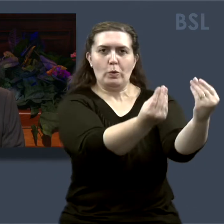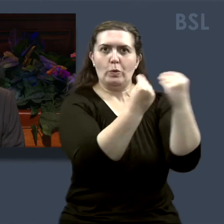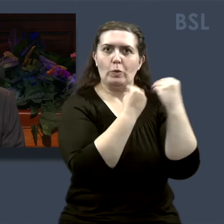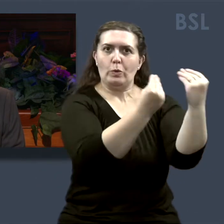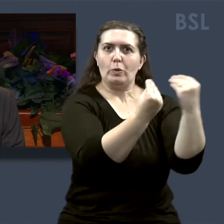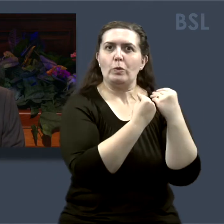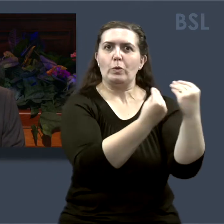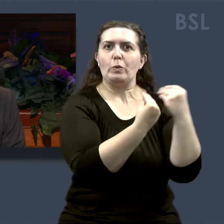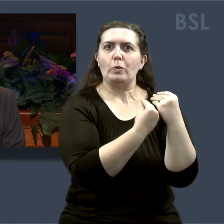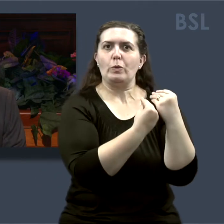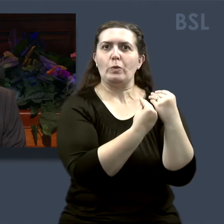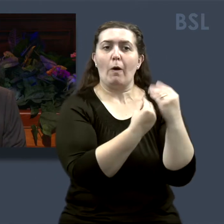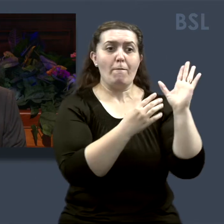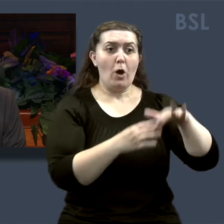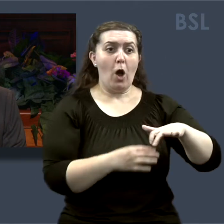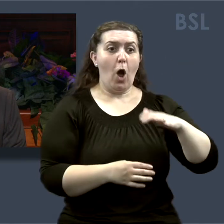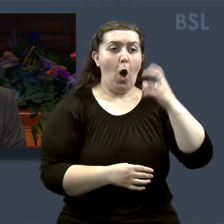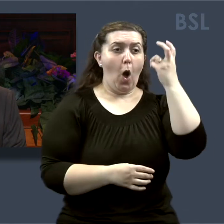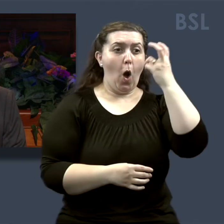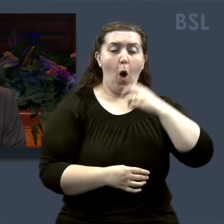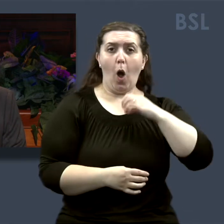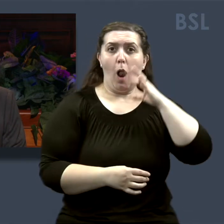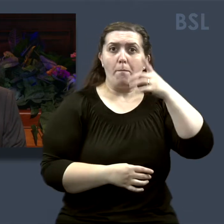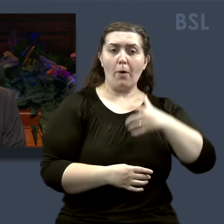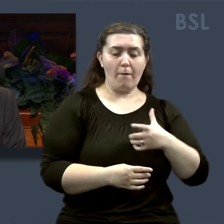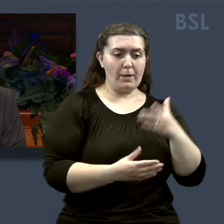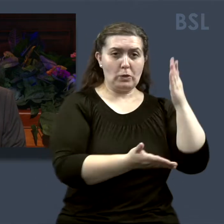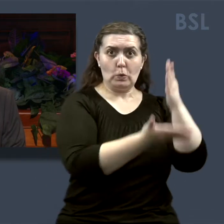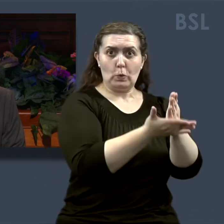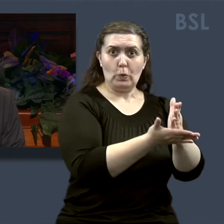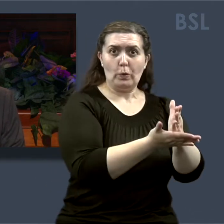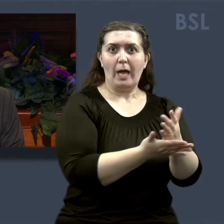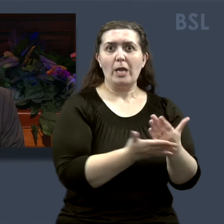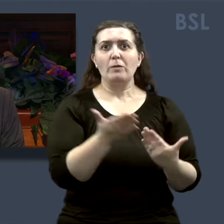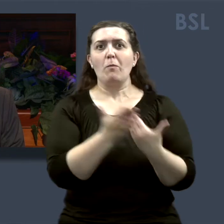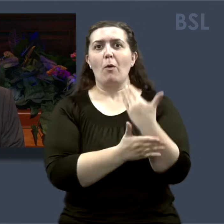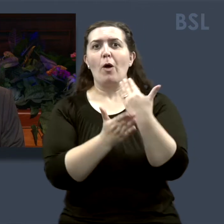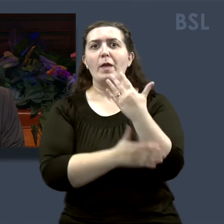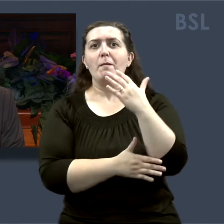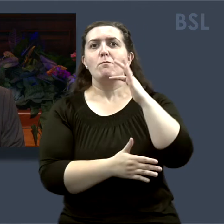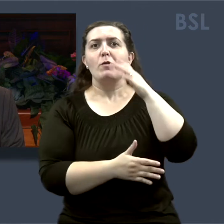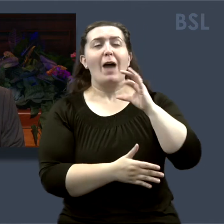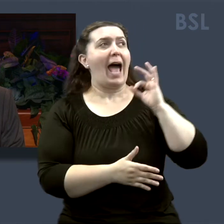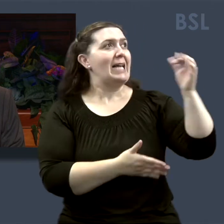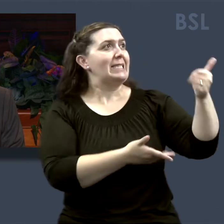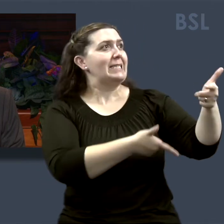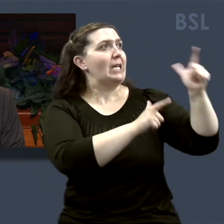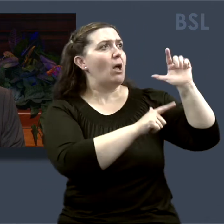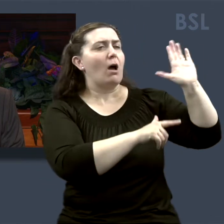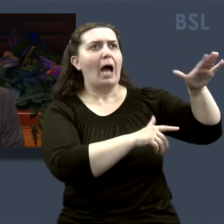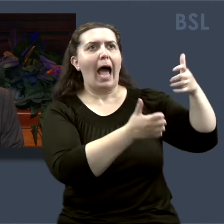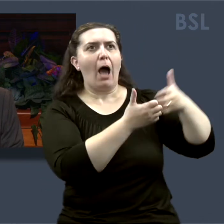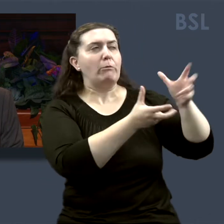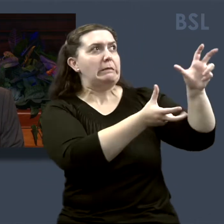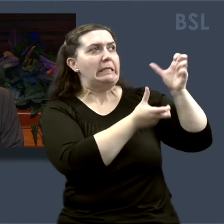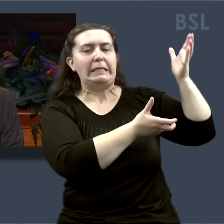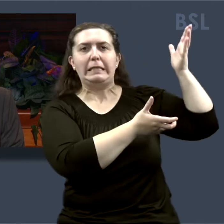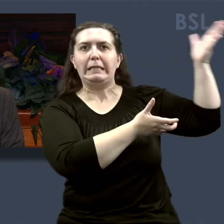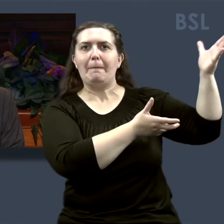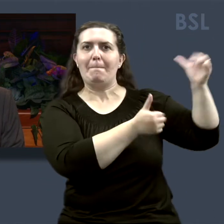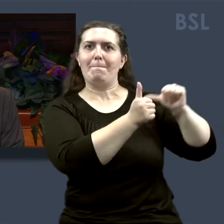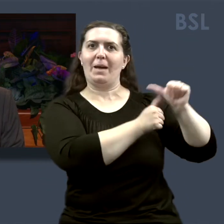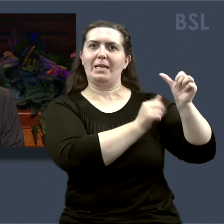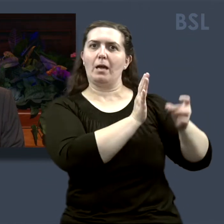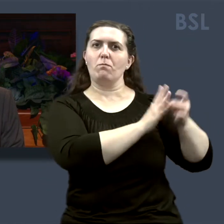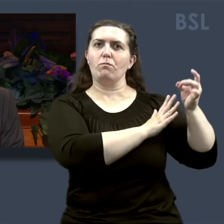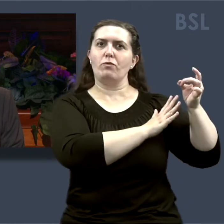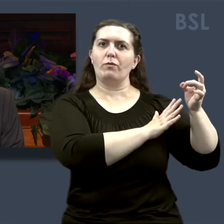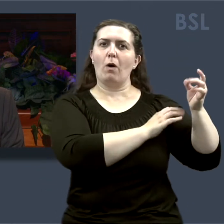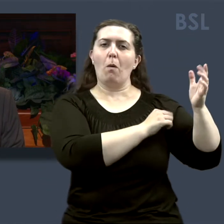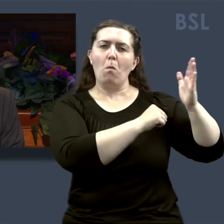“… Nourish yourself in the words of ancient and modern prophets. Ask the Lord to teach you how to hear Him better.